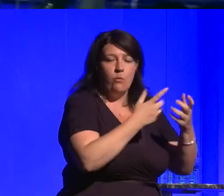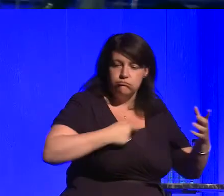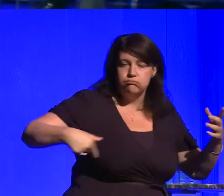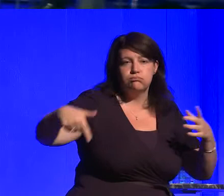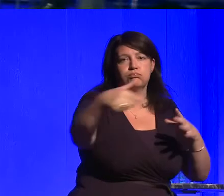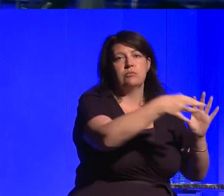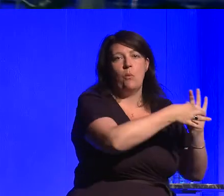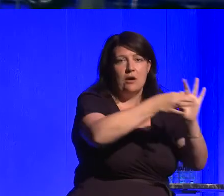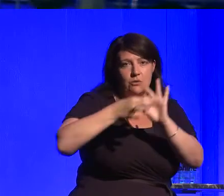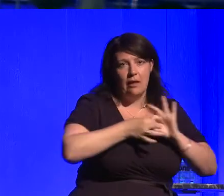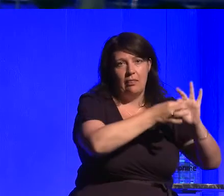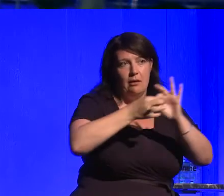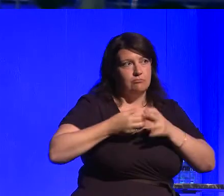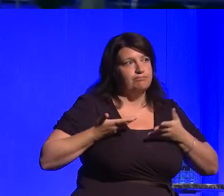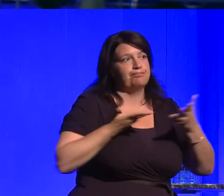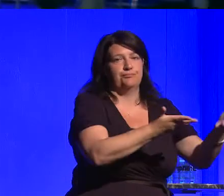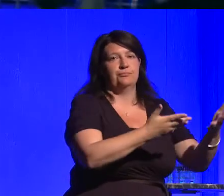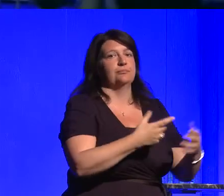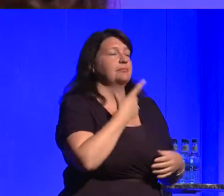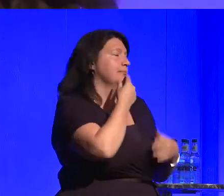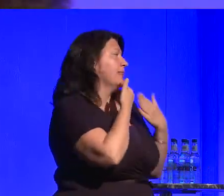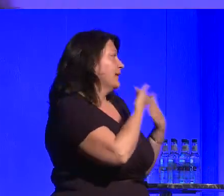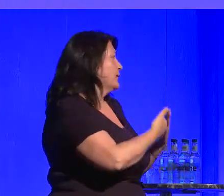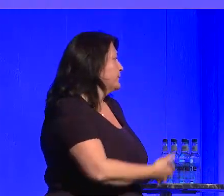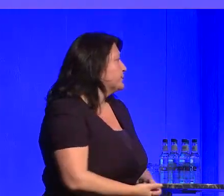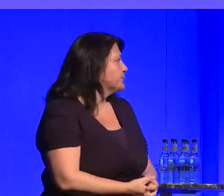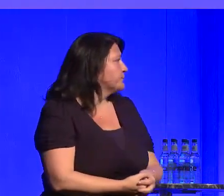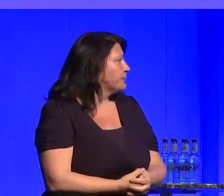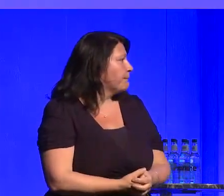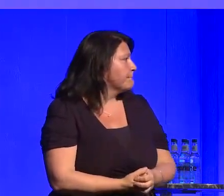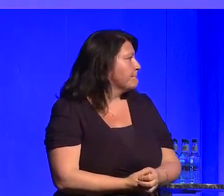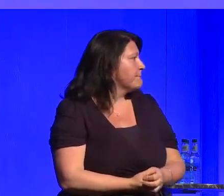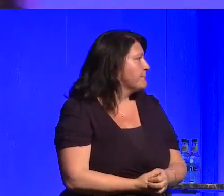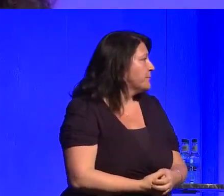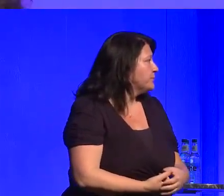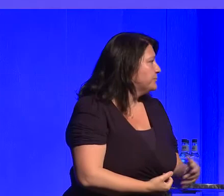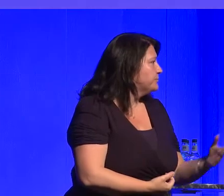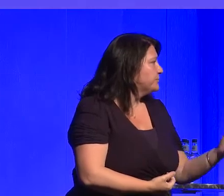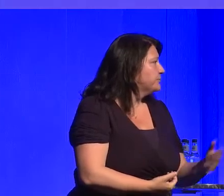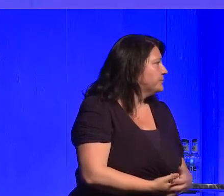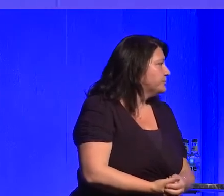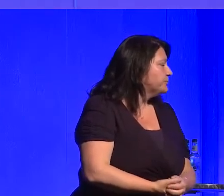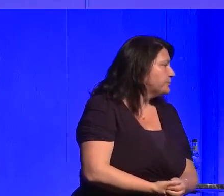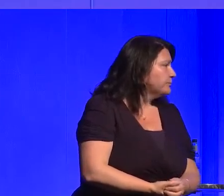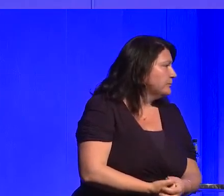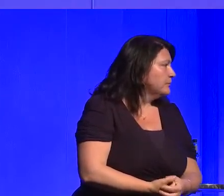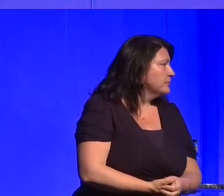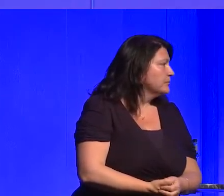Olivia Butterworth: Thank you very much, Tony. Can I just invite Bill McCarthy to give us one or two reflections on today?